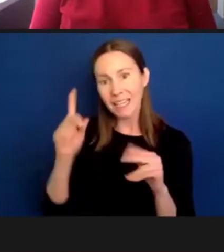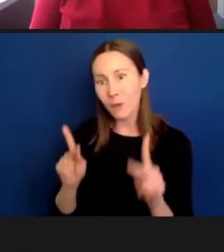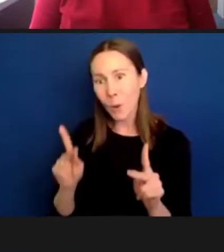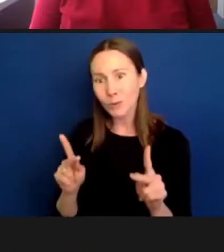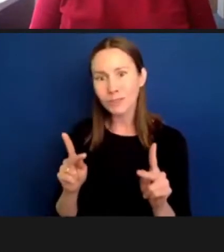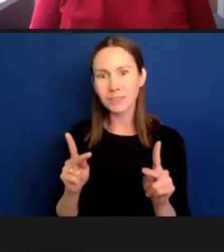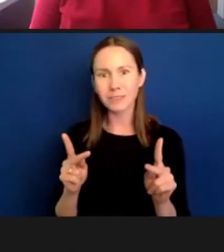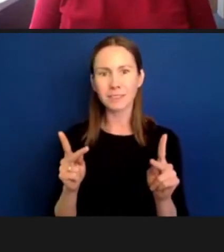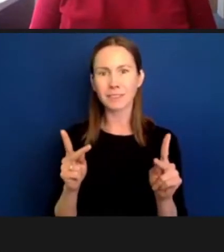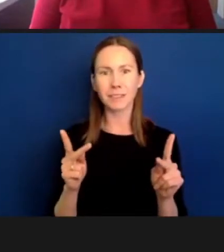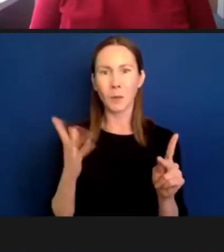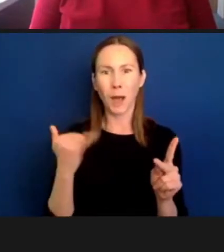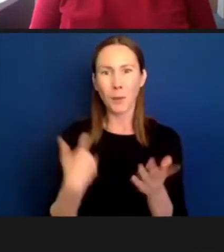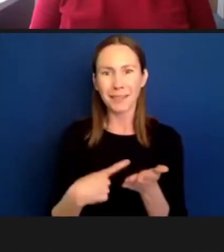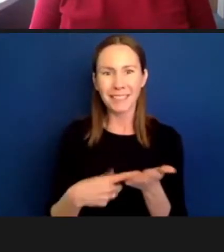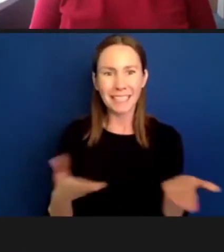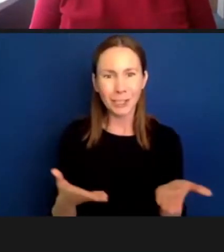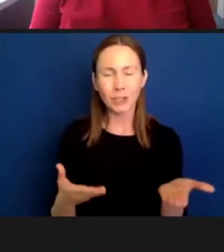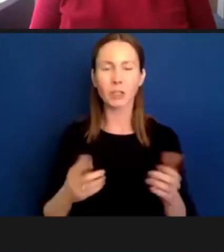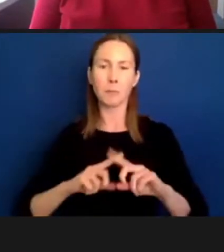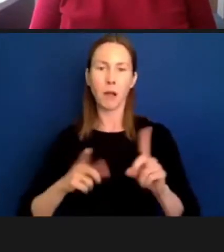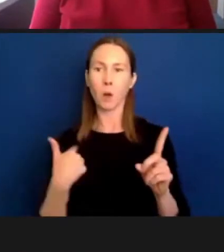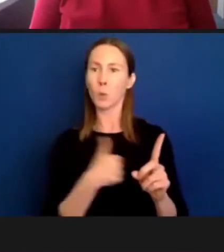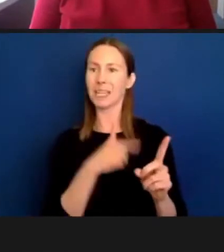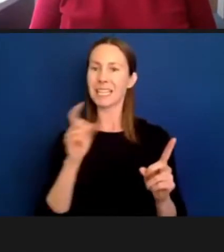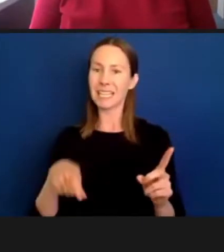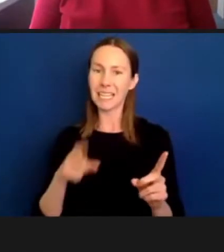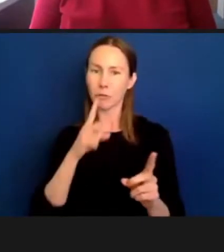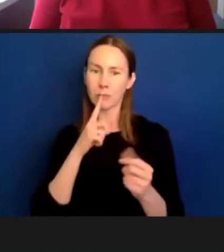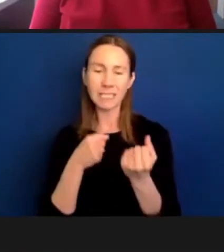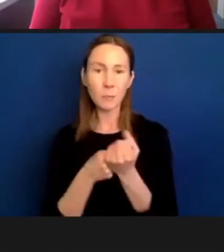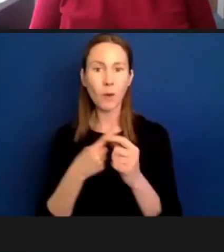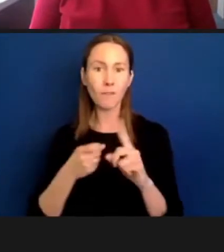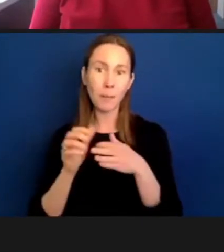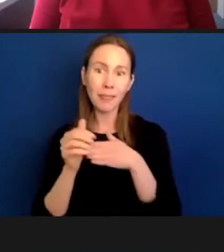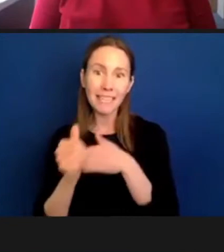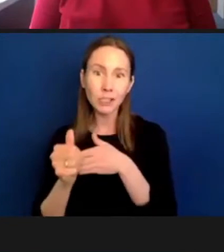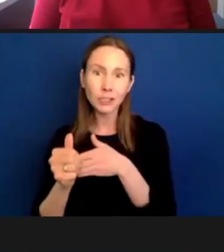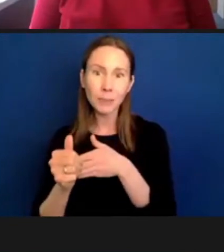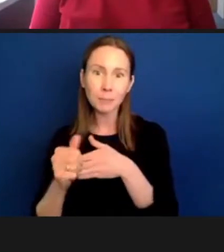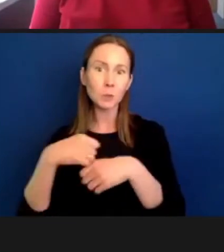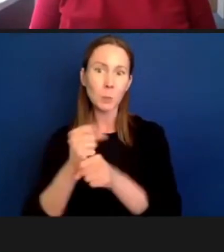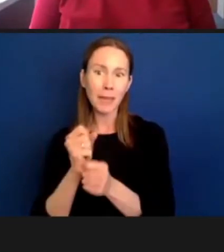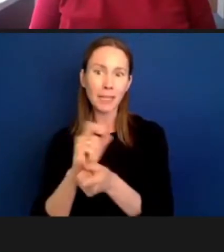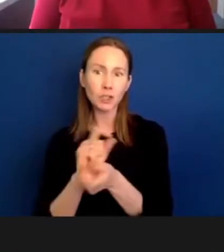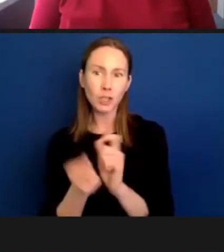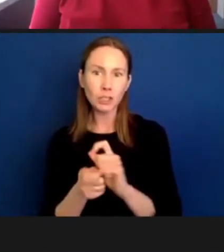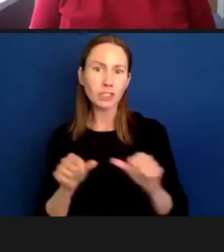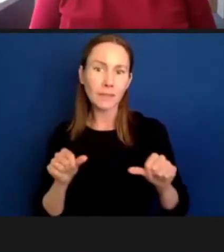Is by really getting the buy-in from leadership to make those changes feasible, and so that—because